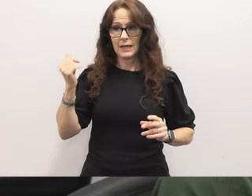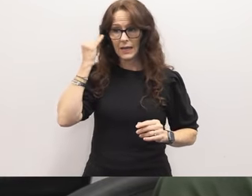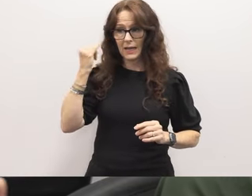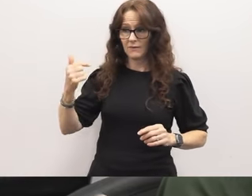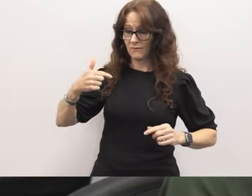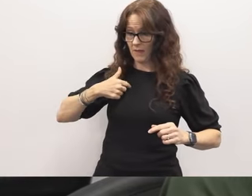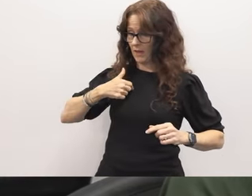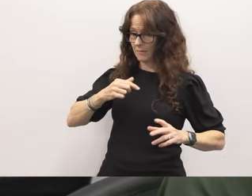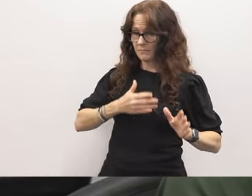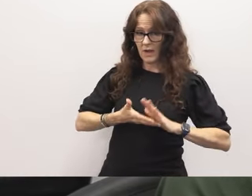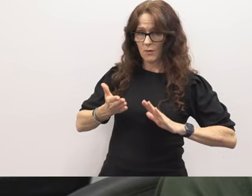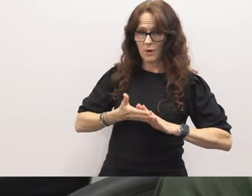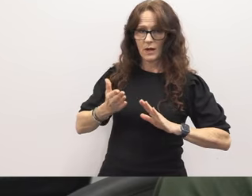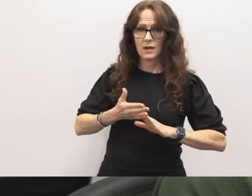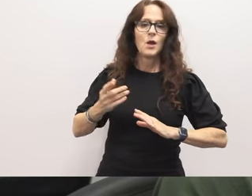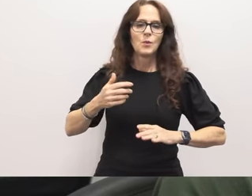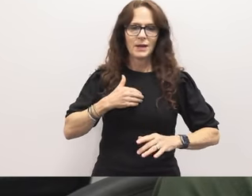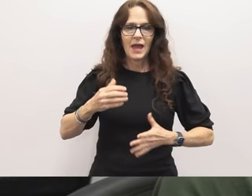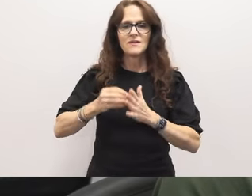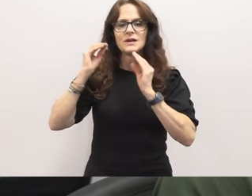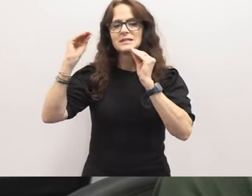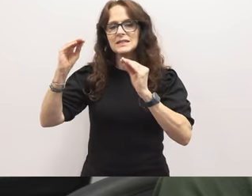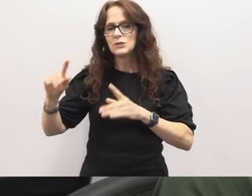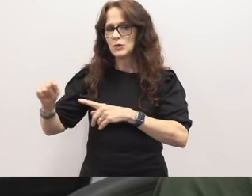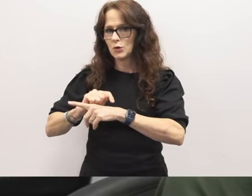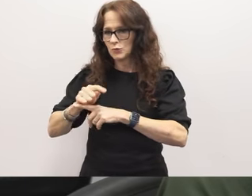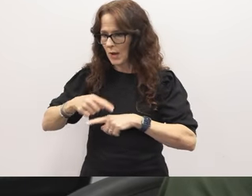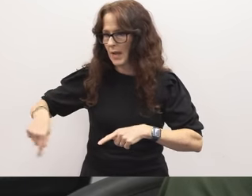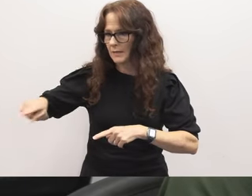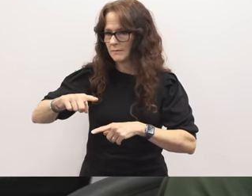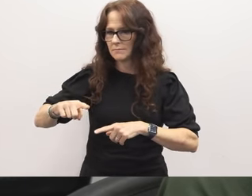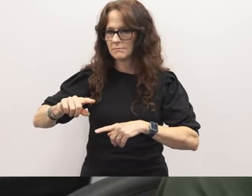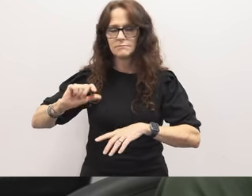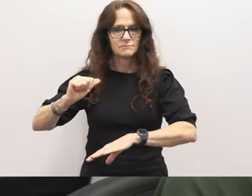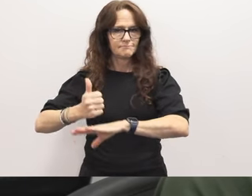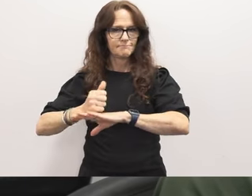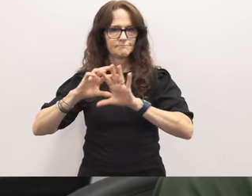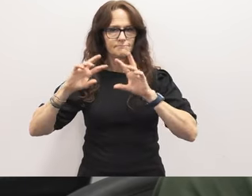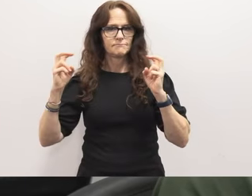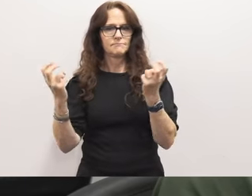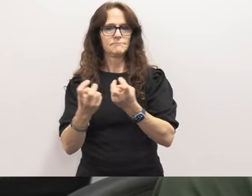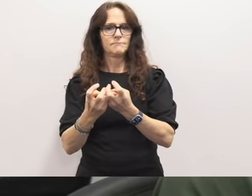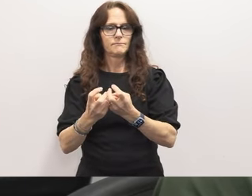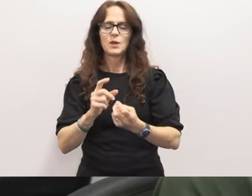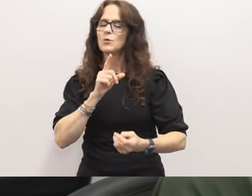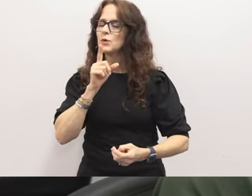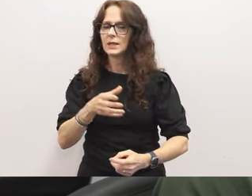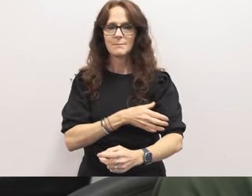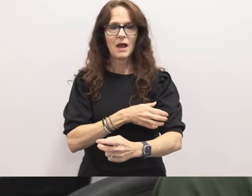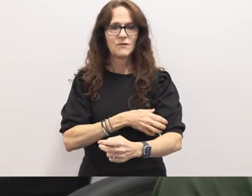we build capacity by having our teachers that are trained do them. This is super powerful because they also build